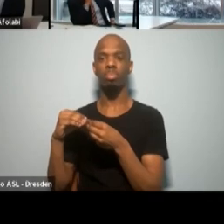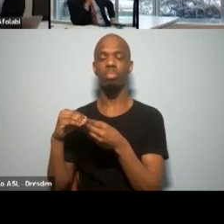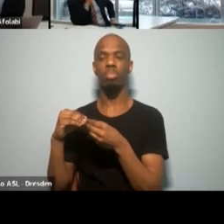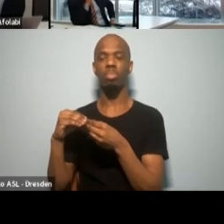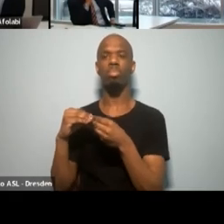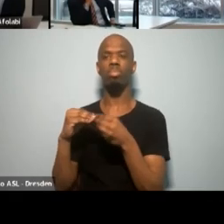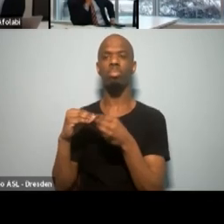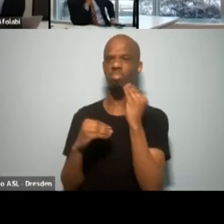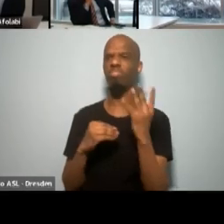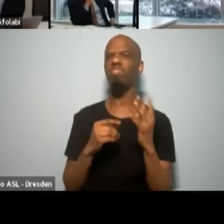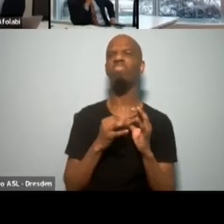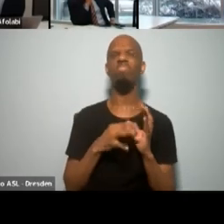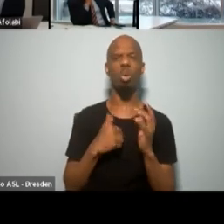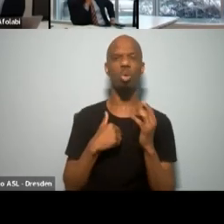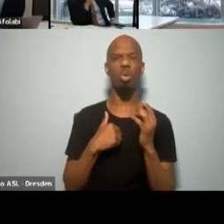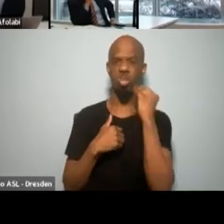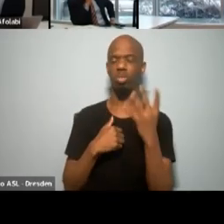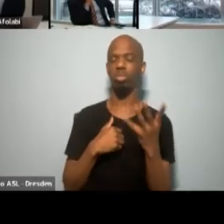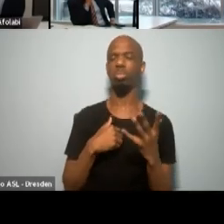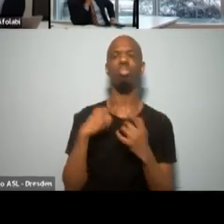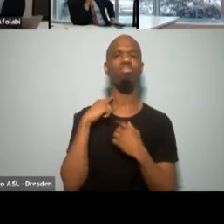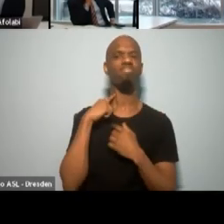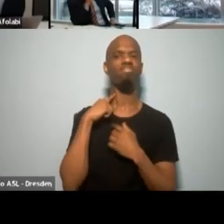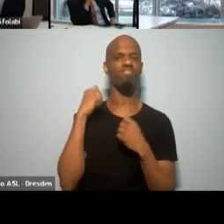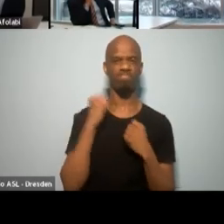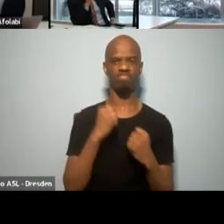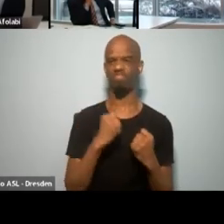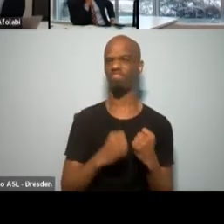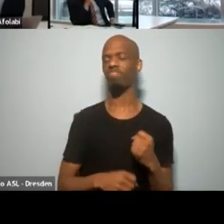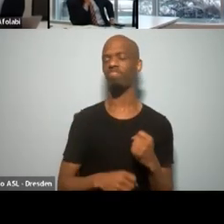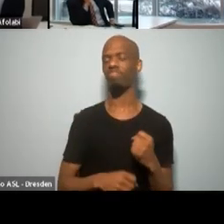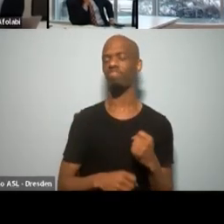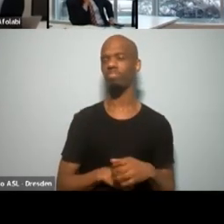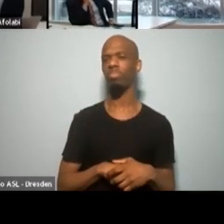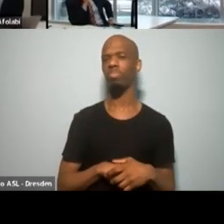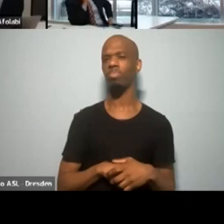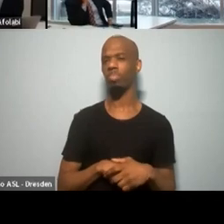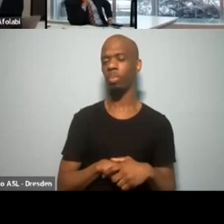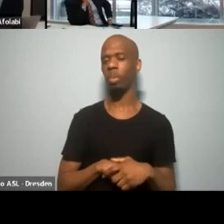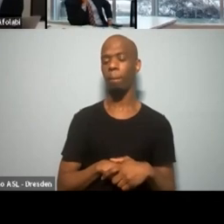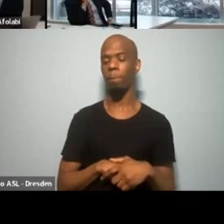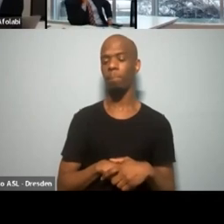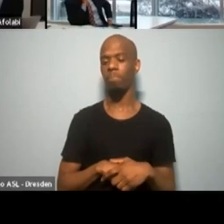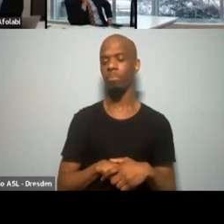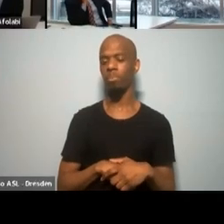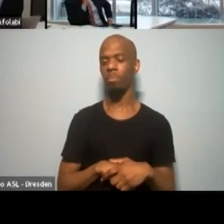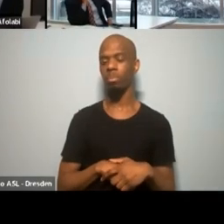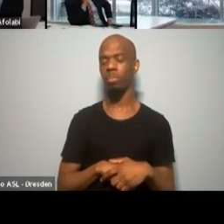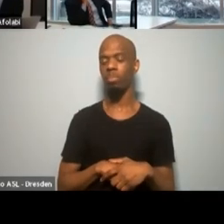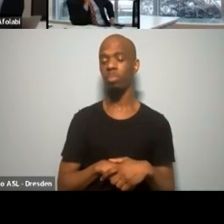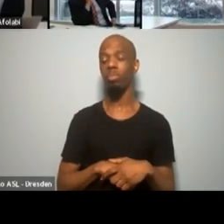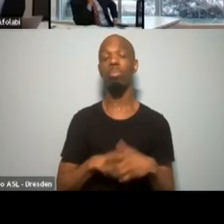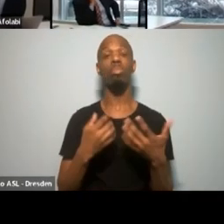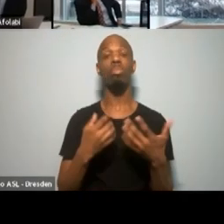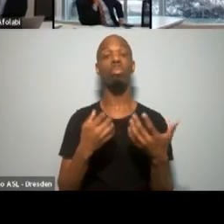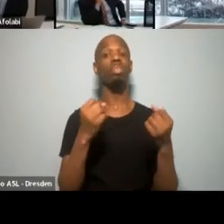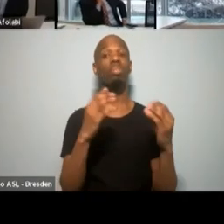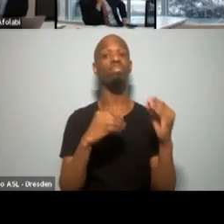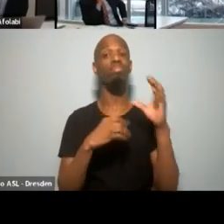Yeah, I'm happy to say a bit about it. I won't say too much because I know we pressed for time, but I,